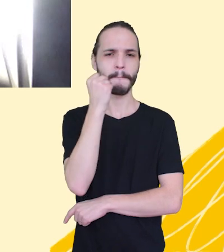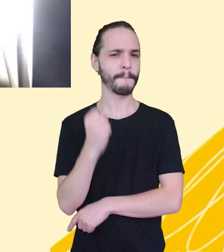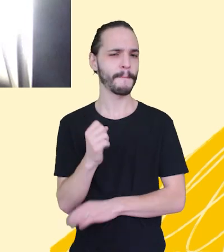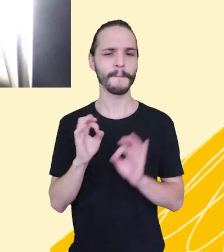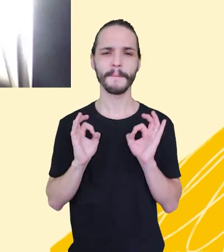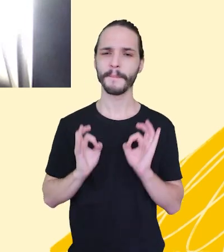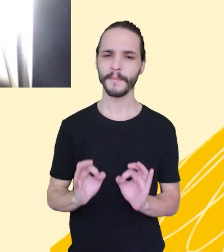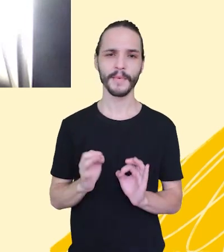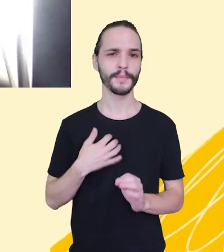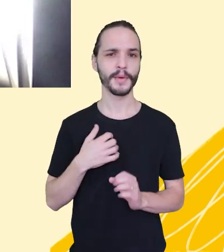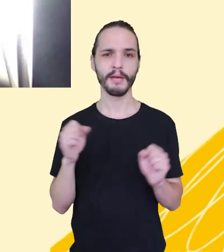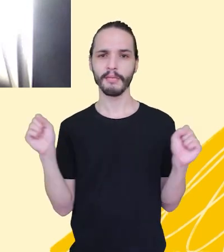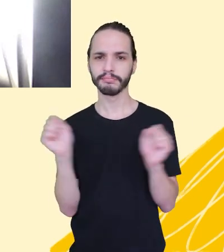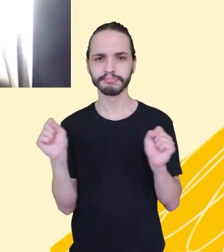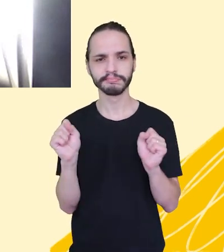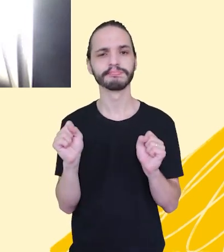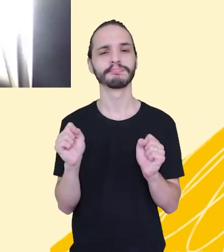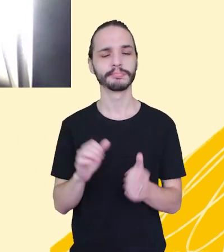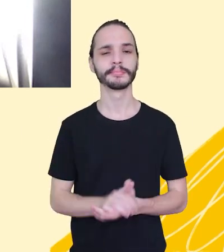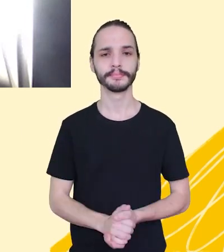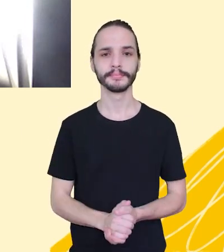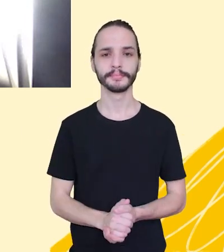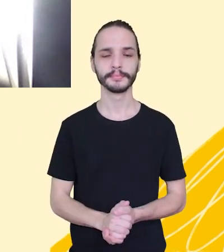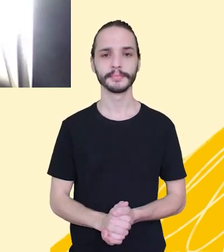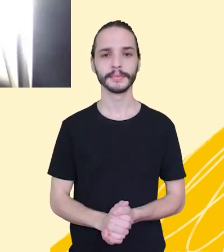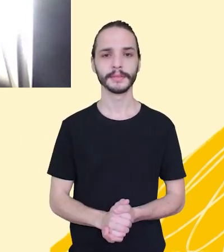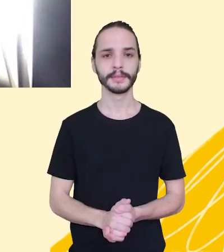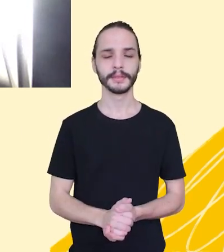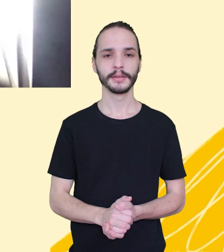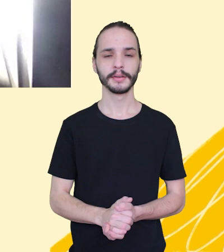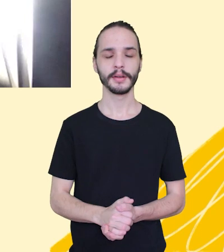It's the other way around. It's not that I'm not interested in music...